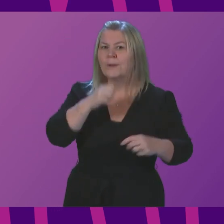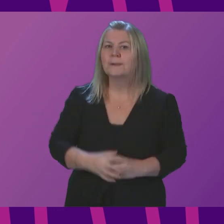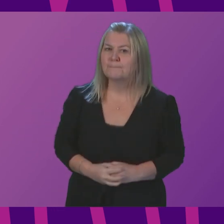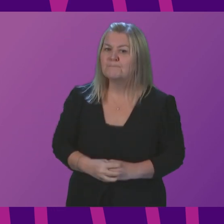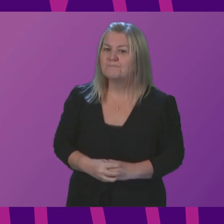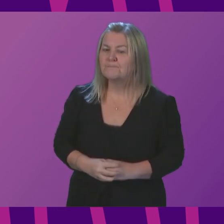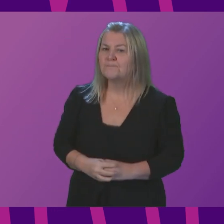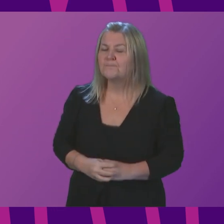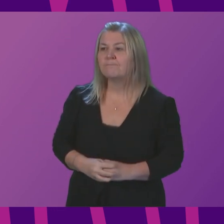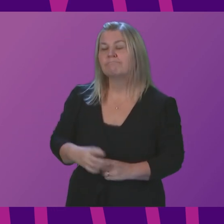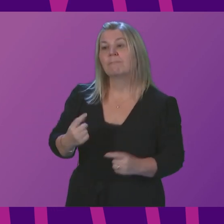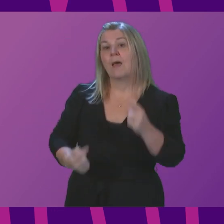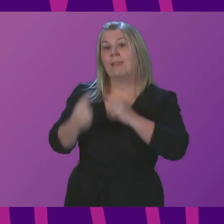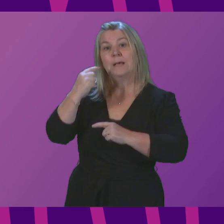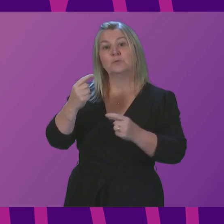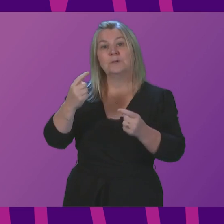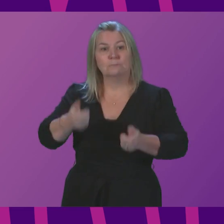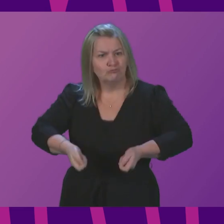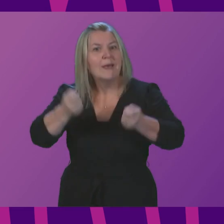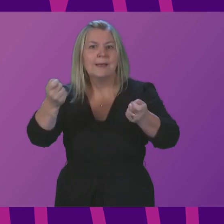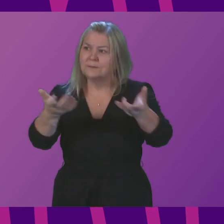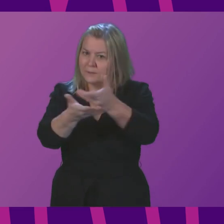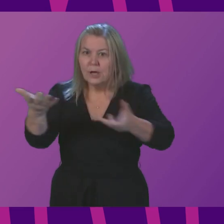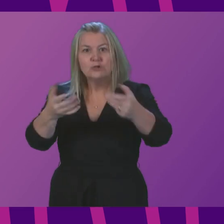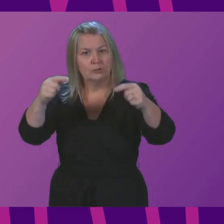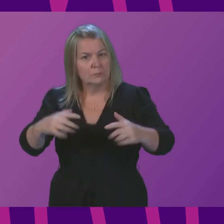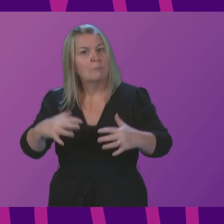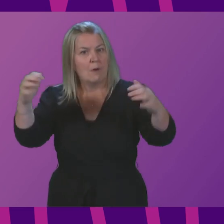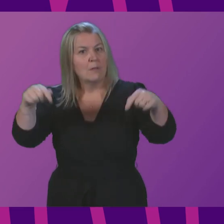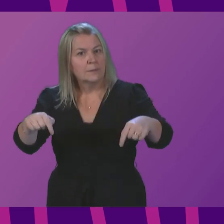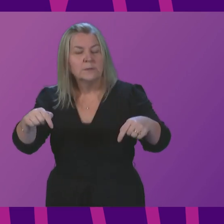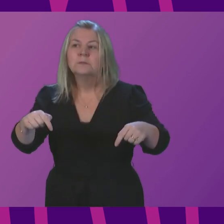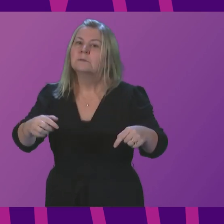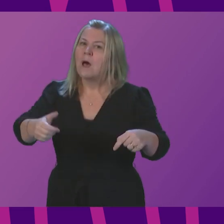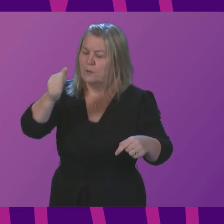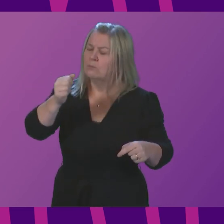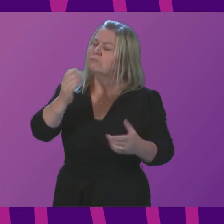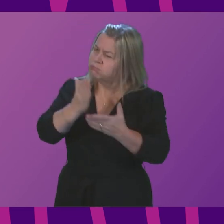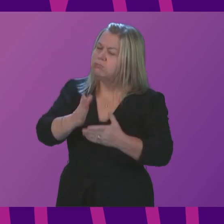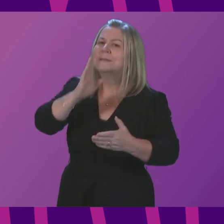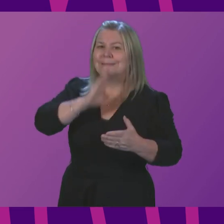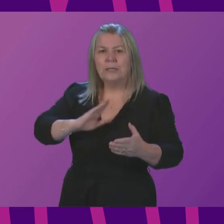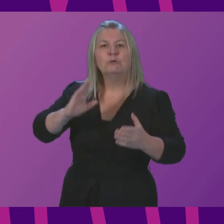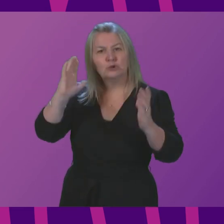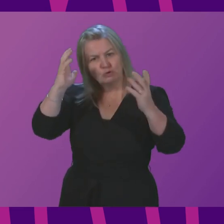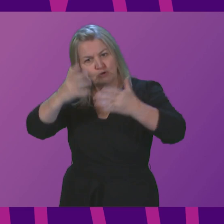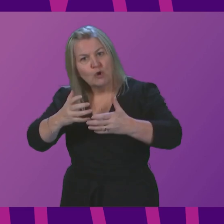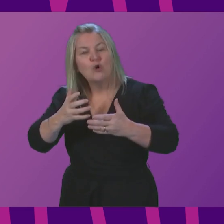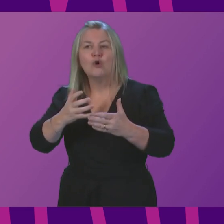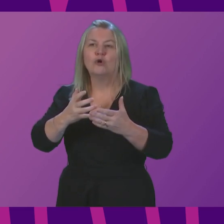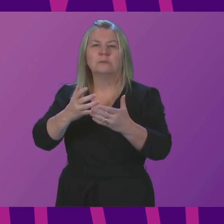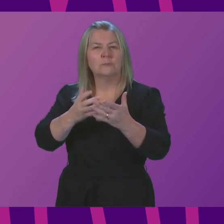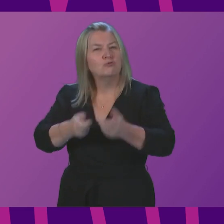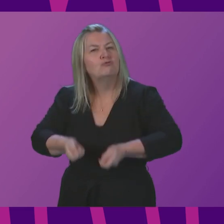Since last week’s exchanges, and after serious concerns were raised by Louise Slorance, Andrew’s